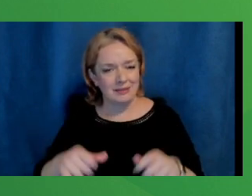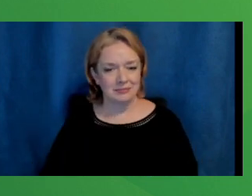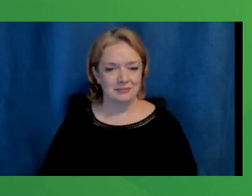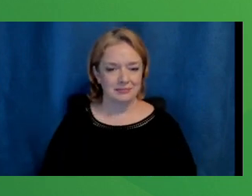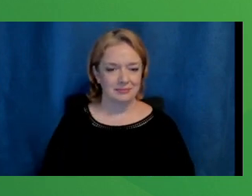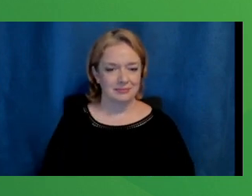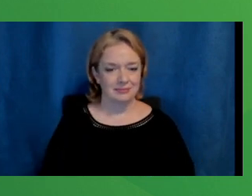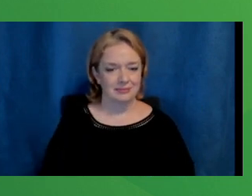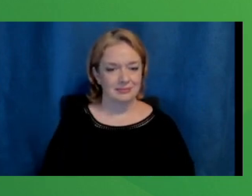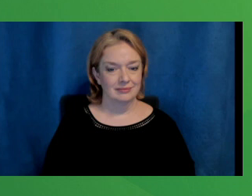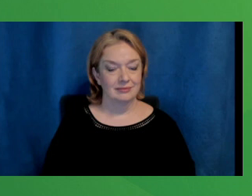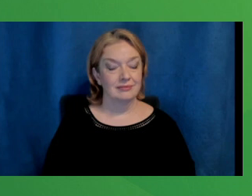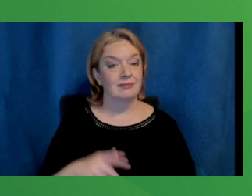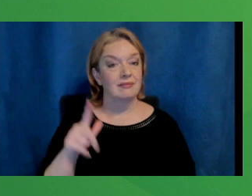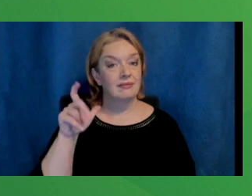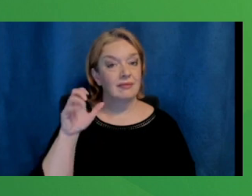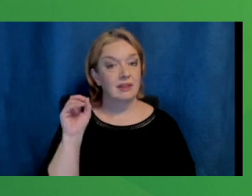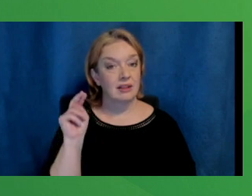When it came to discussing controversial issues